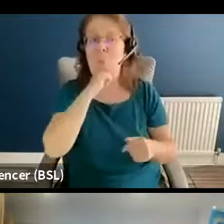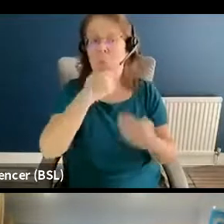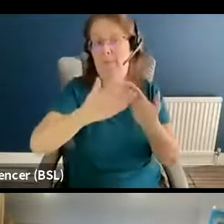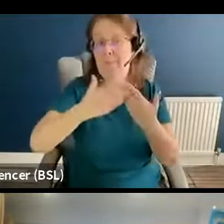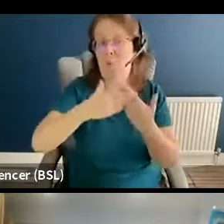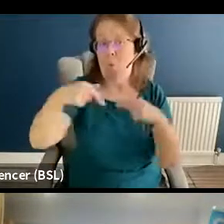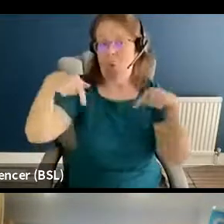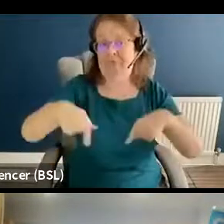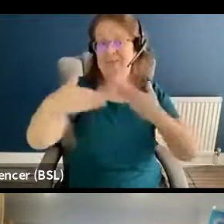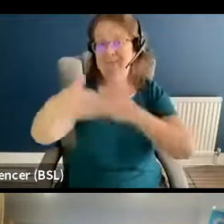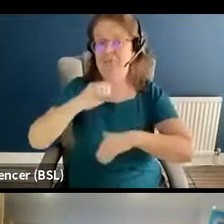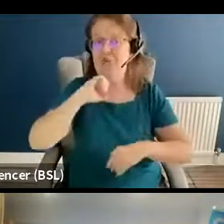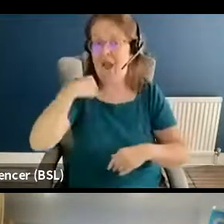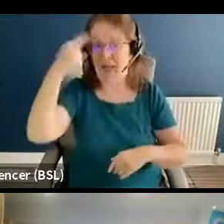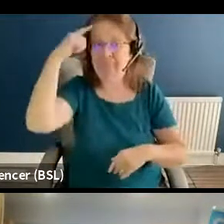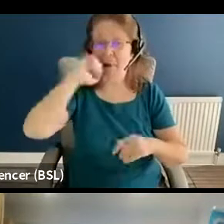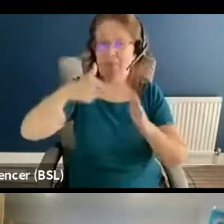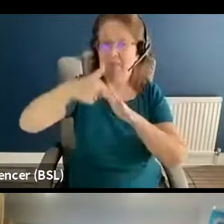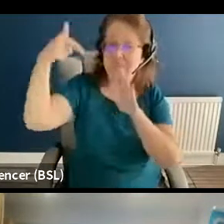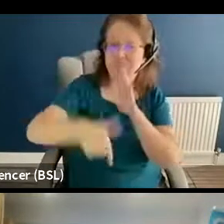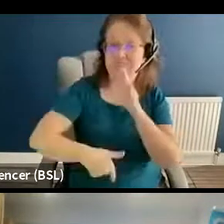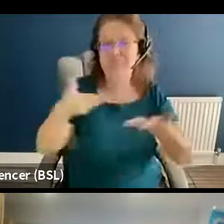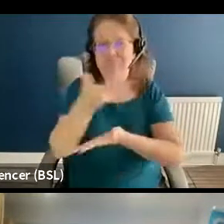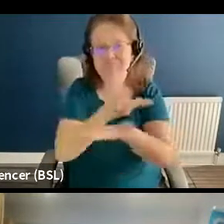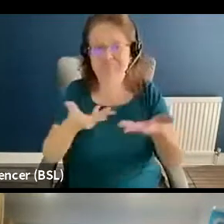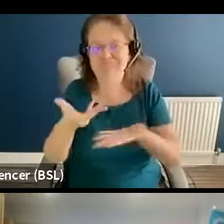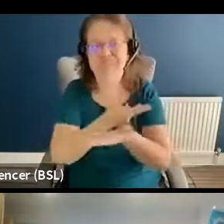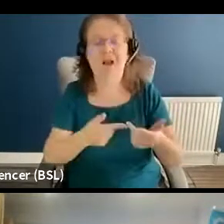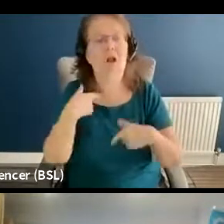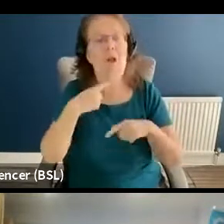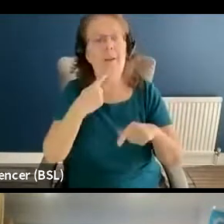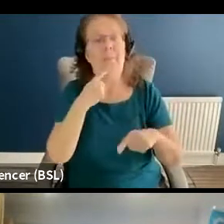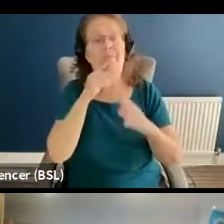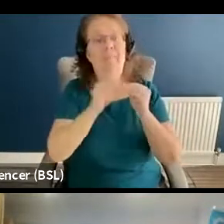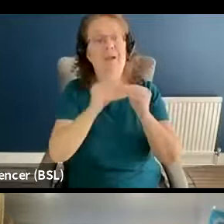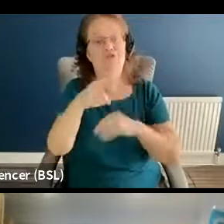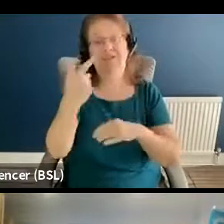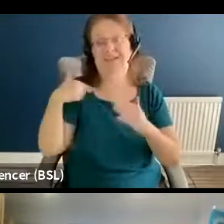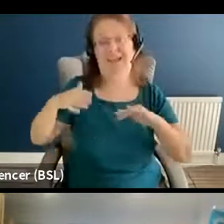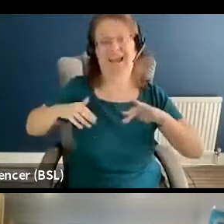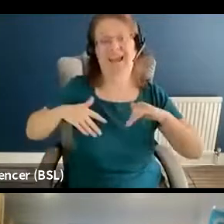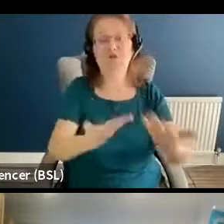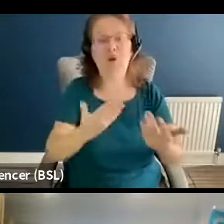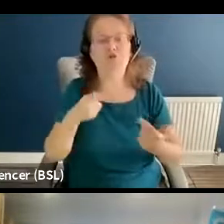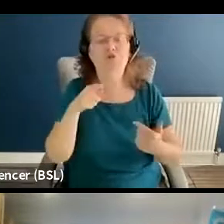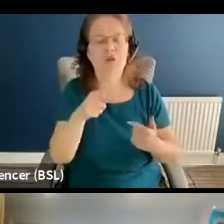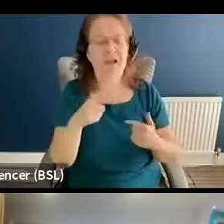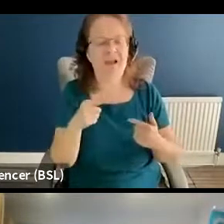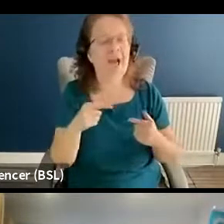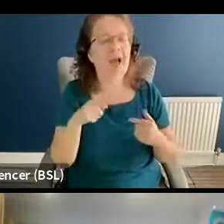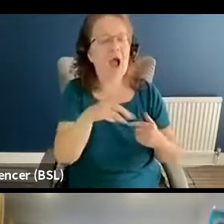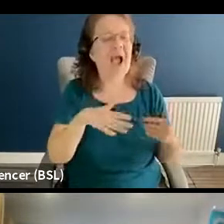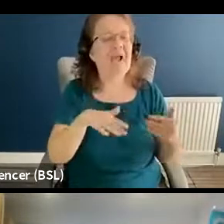session. And as I mentioned in the introduction it sometimes it gets seen as a point in a checklist